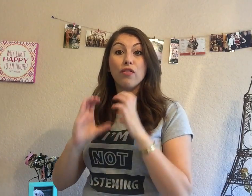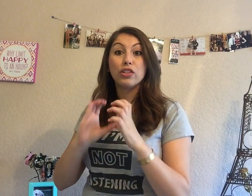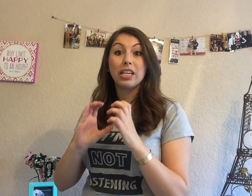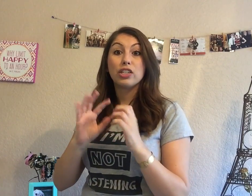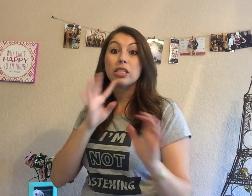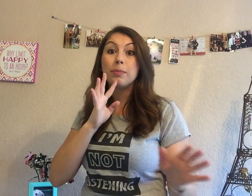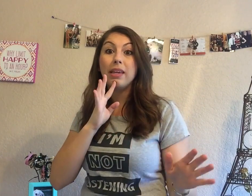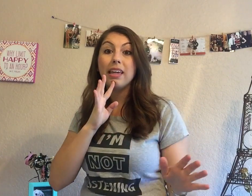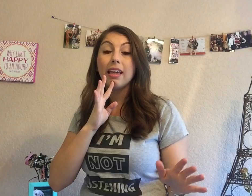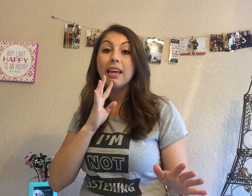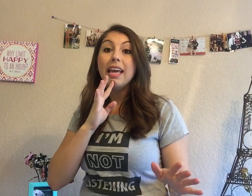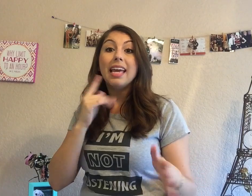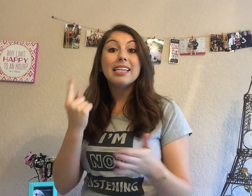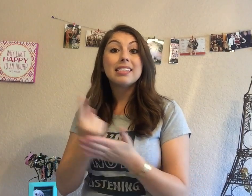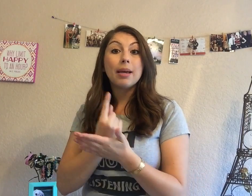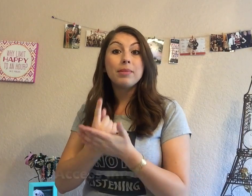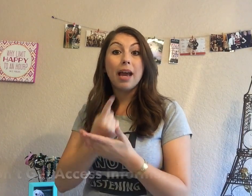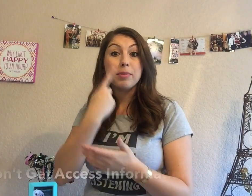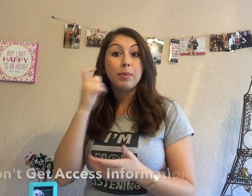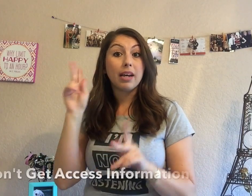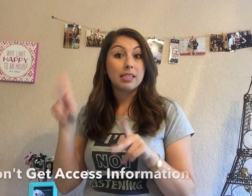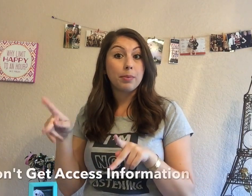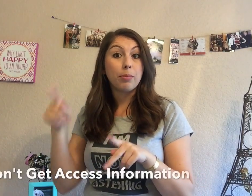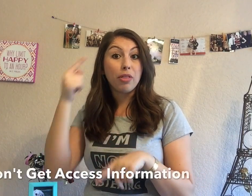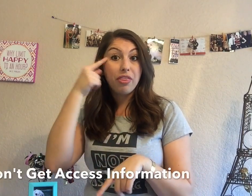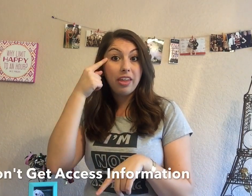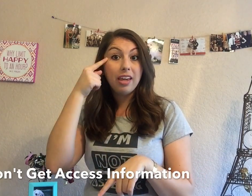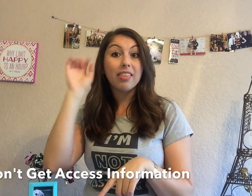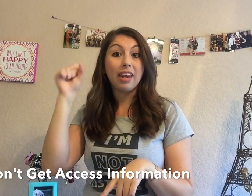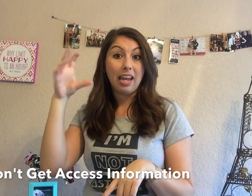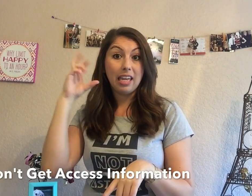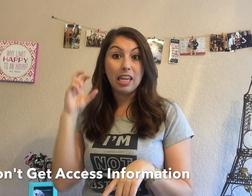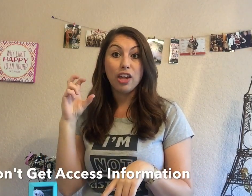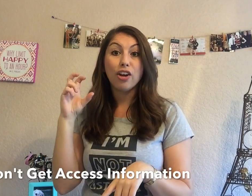conversation speaking sometimes, because people think that I can hear,